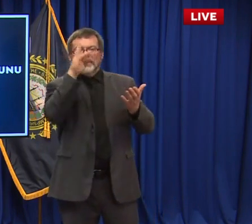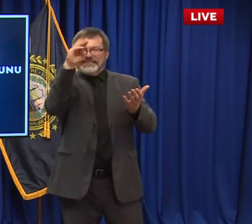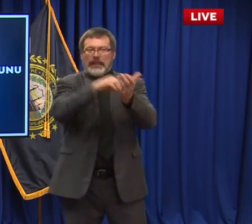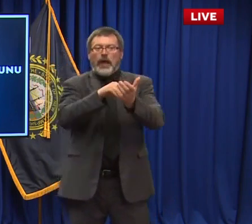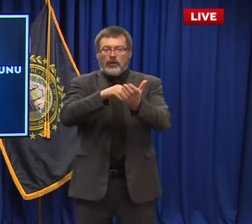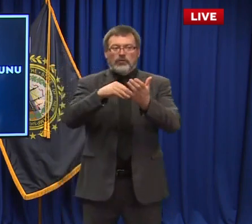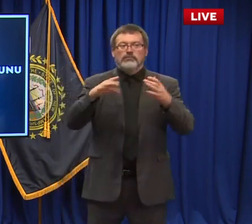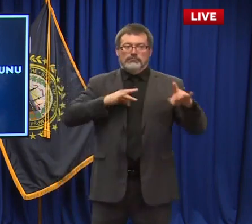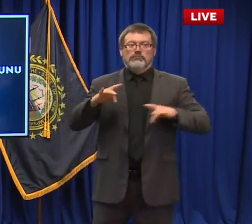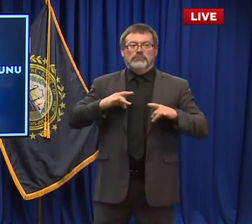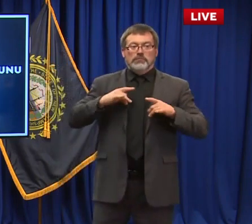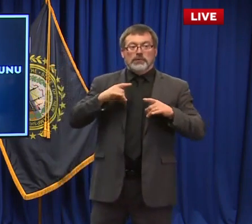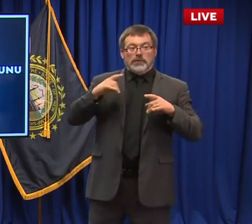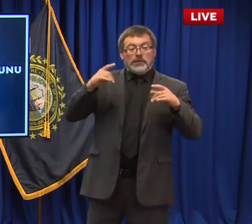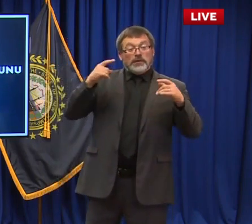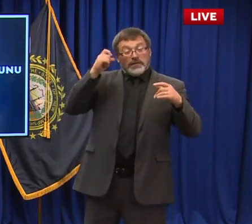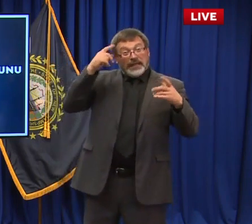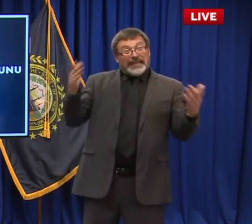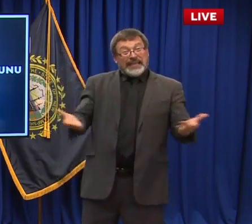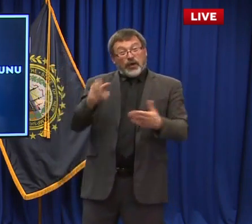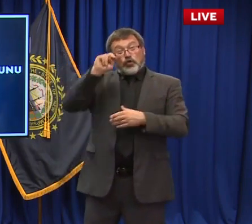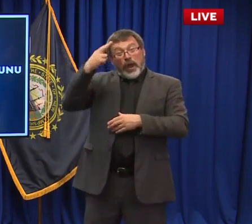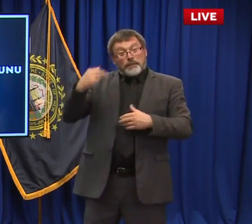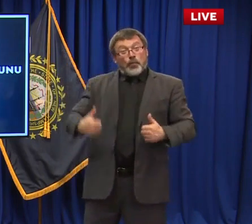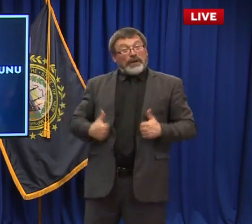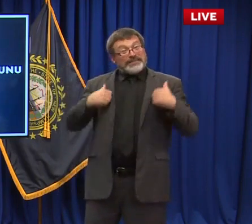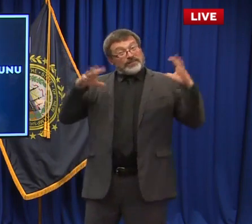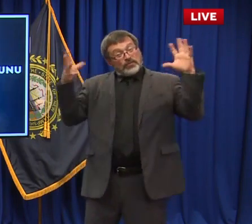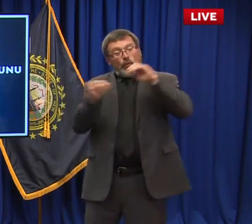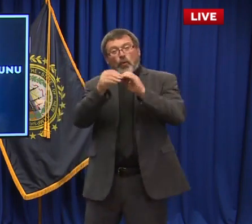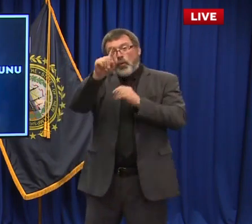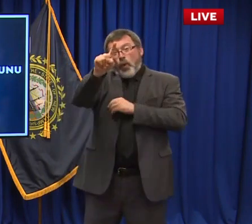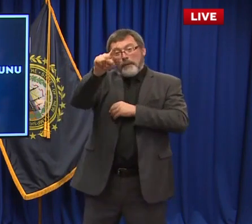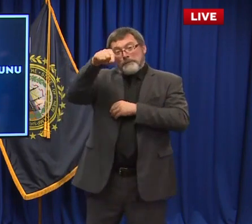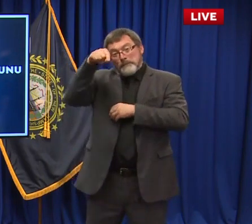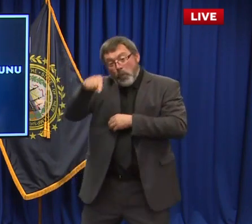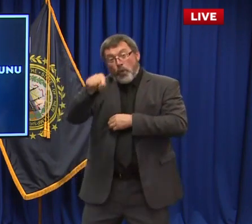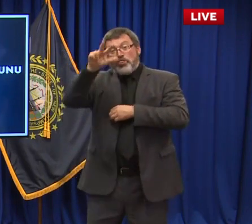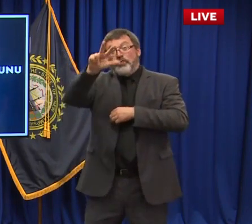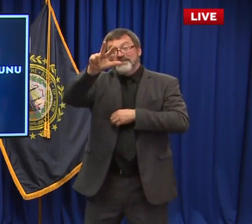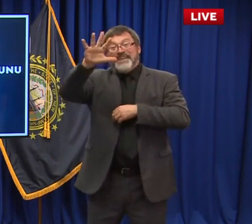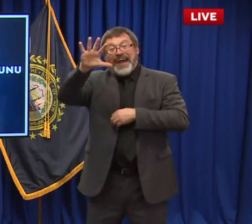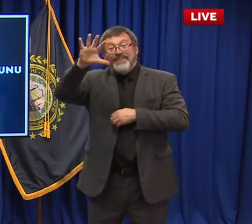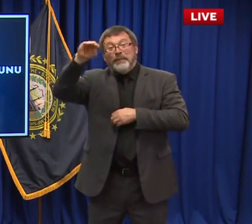TOTAL NUMBER OF INFECTION? ON THE 6000 COVID-POSITIVE OUT OF ONE POINT 35 MILLION PEOPLE.